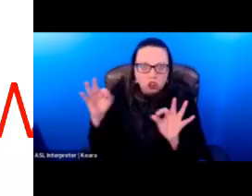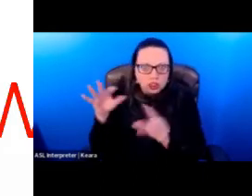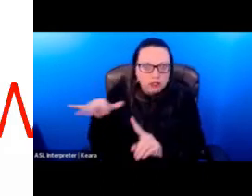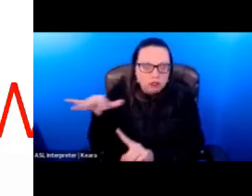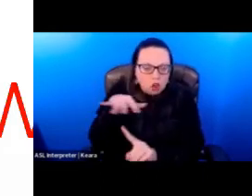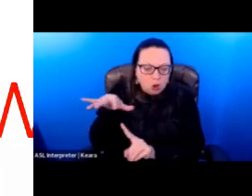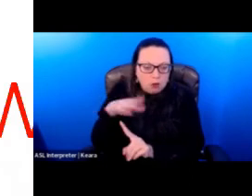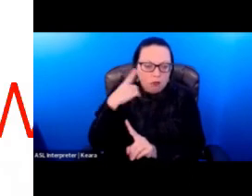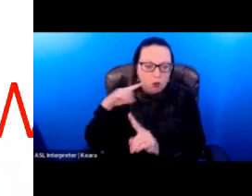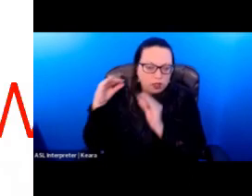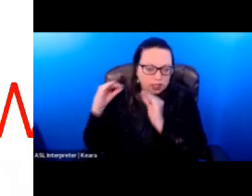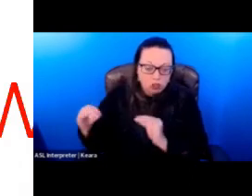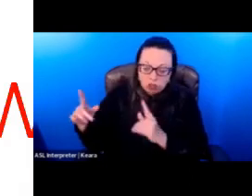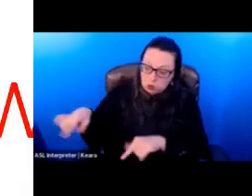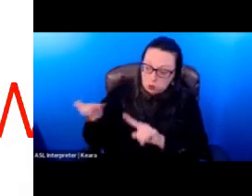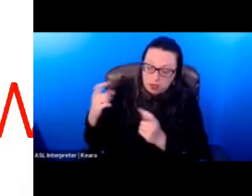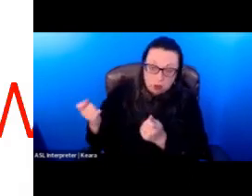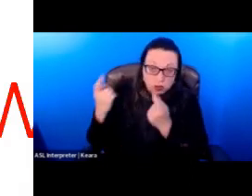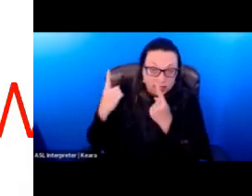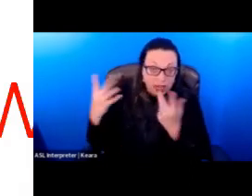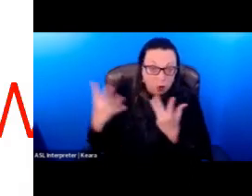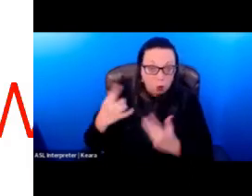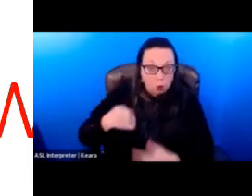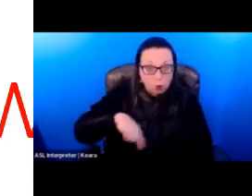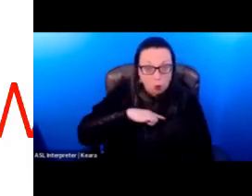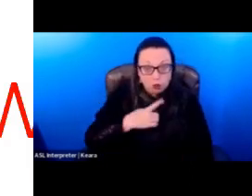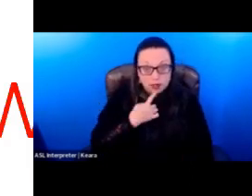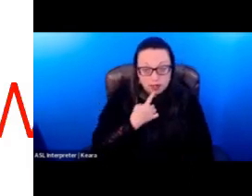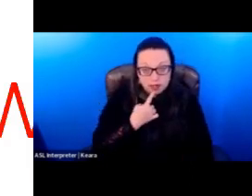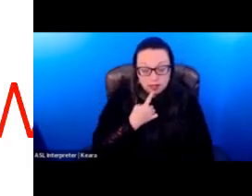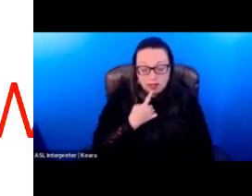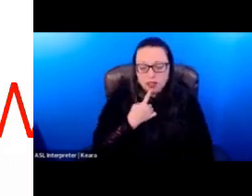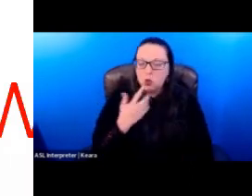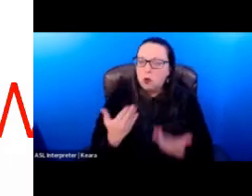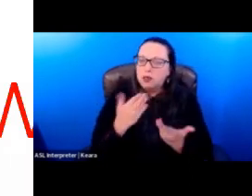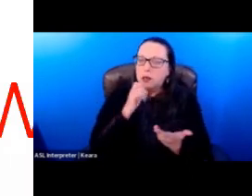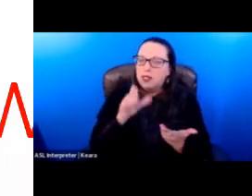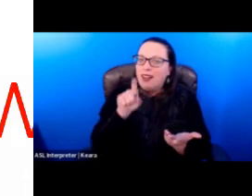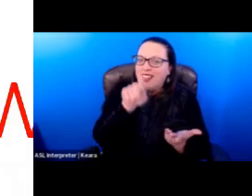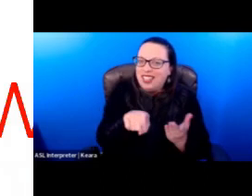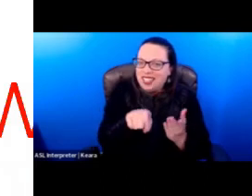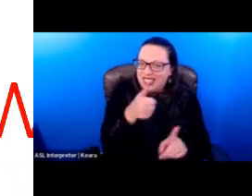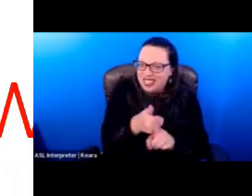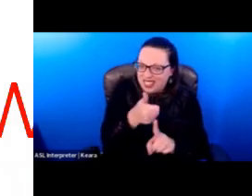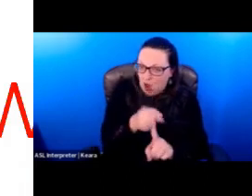understanding what we're saying? And so, you know, it may not be the need itself, that's so different, but the way in which